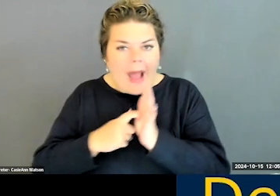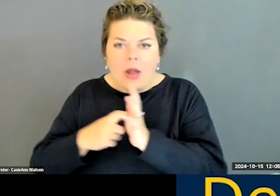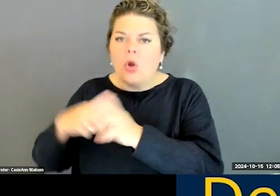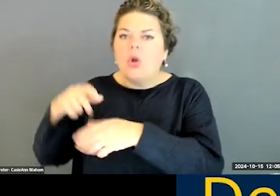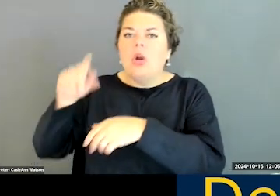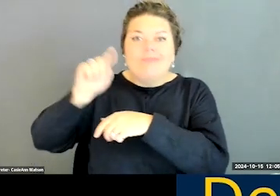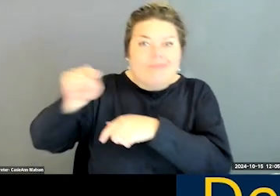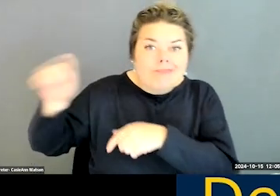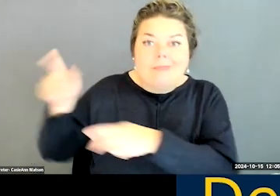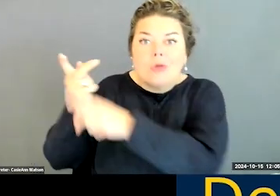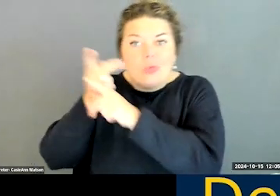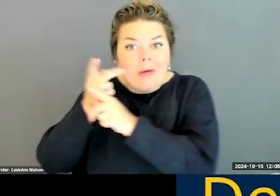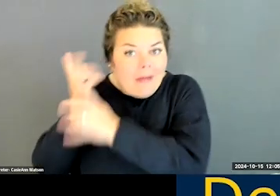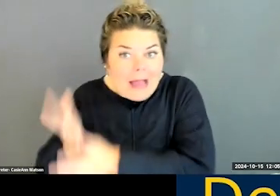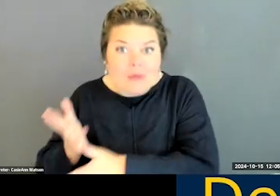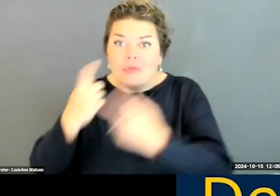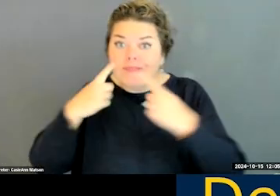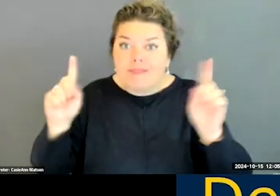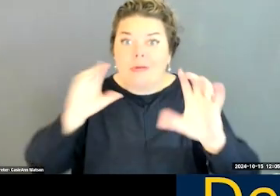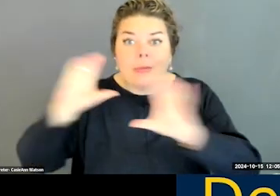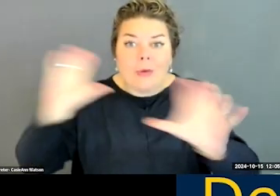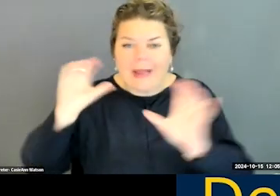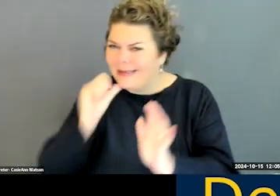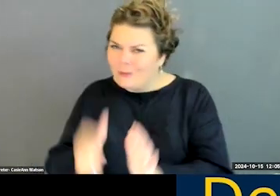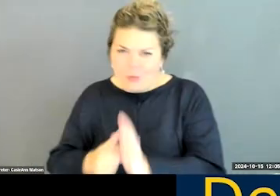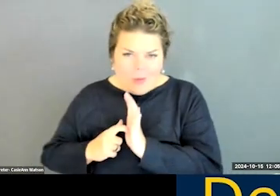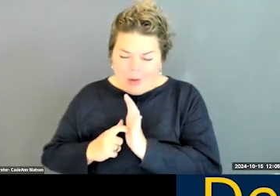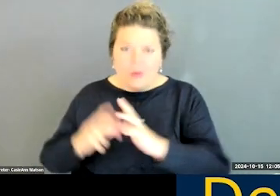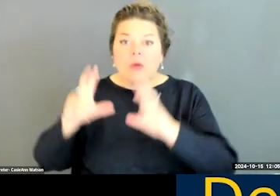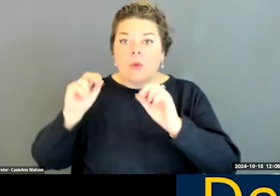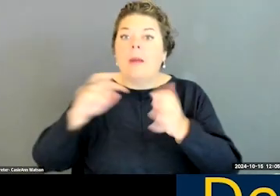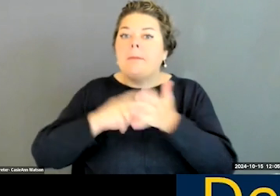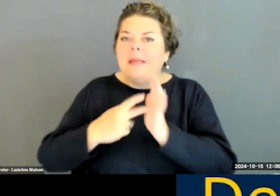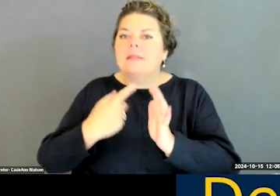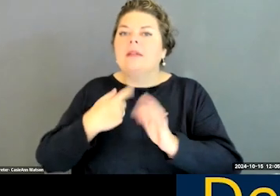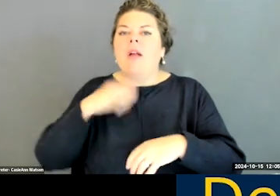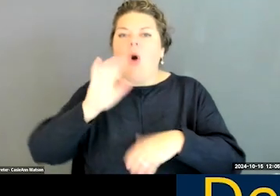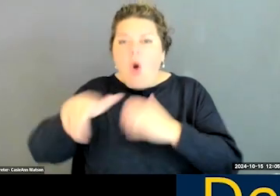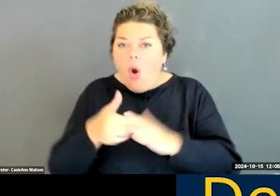or other employees effectively communicate with us. It requires that we're providing the aids and services